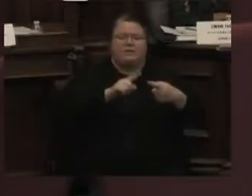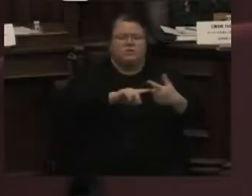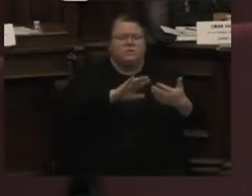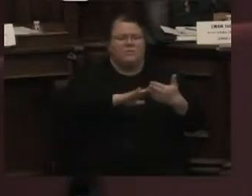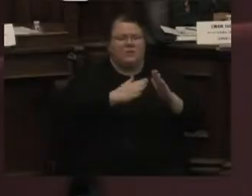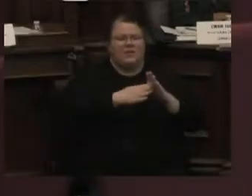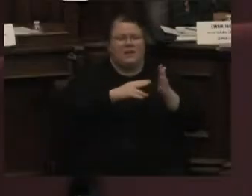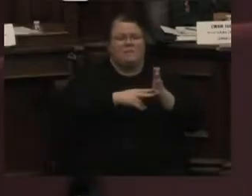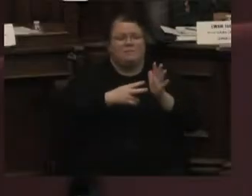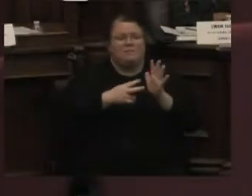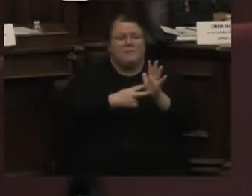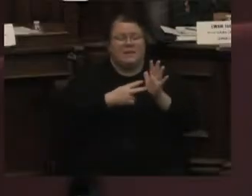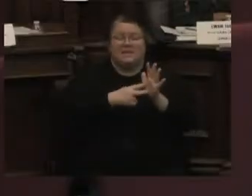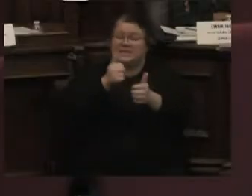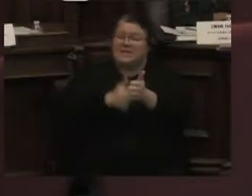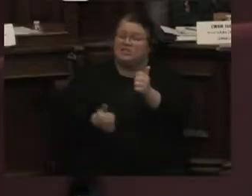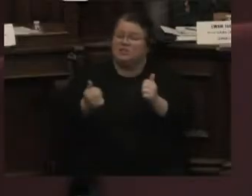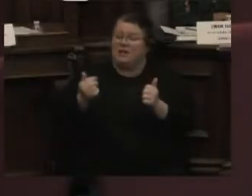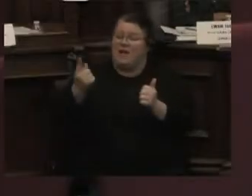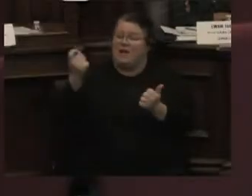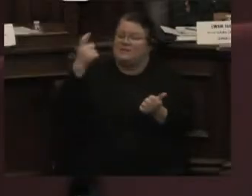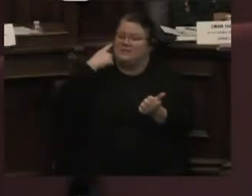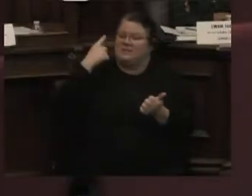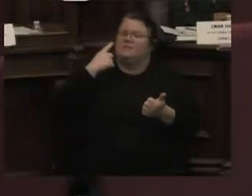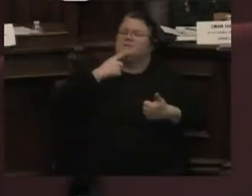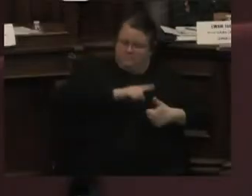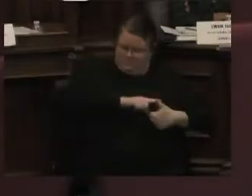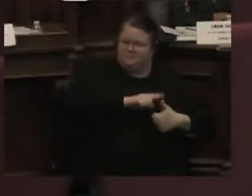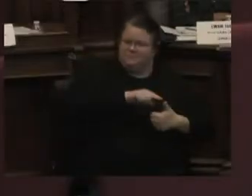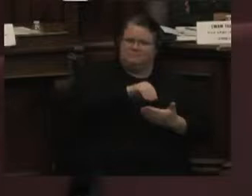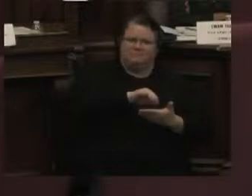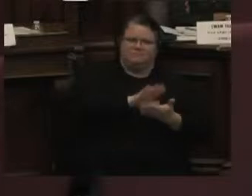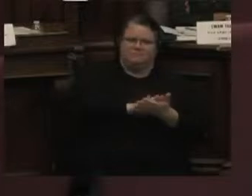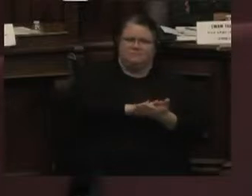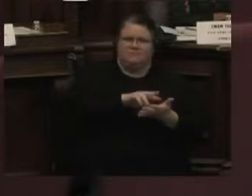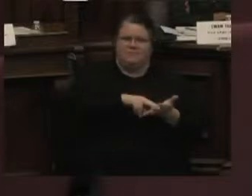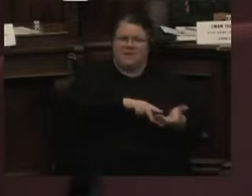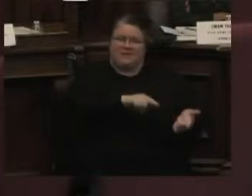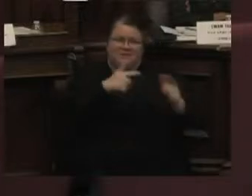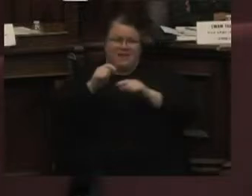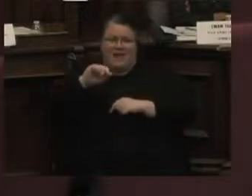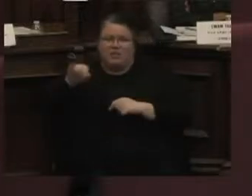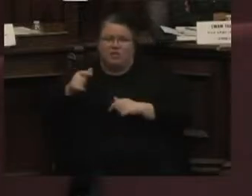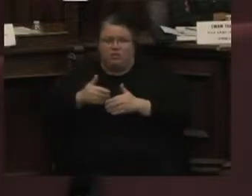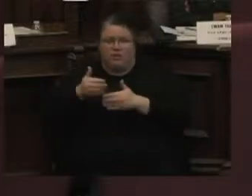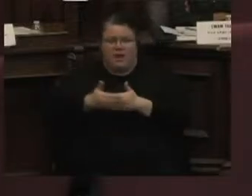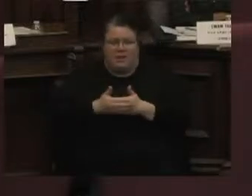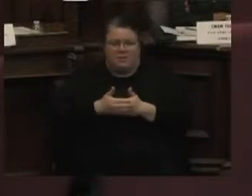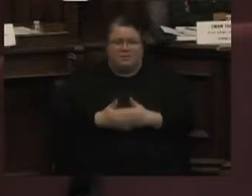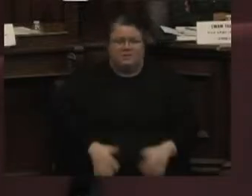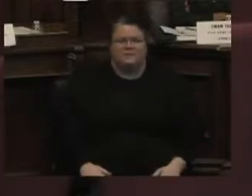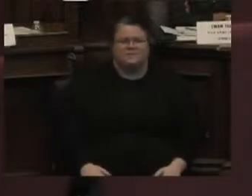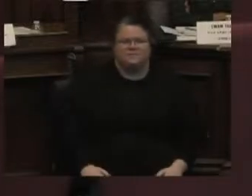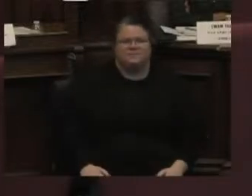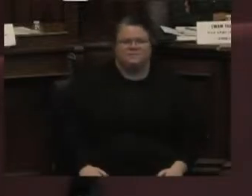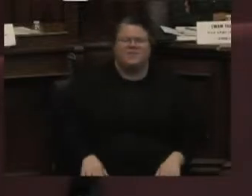presentation we need to, especially if we're going to get back to the community. We're going to take down each